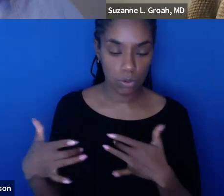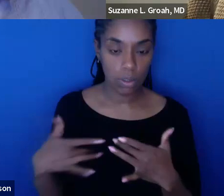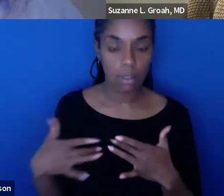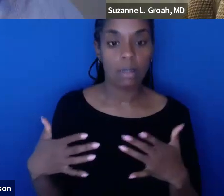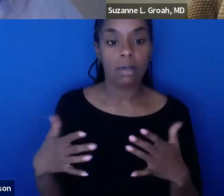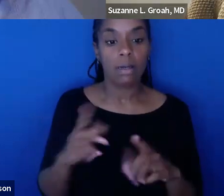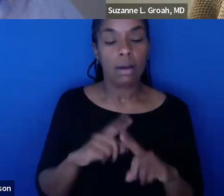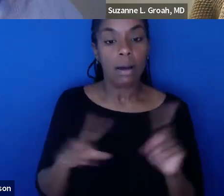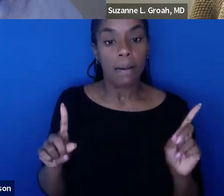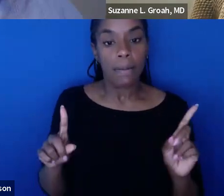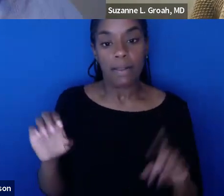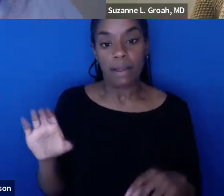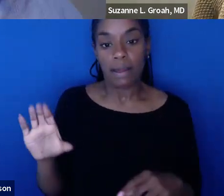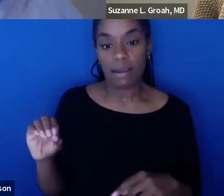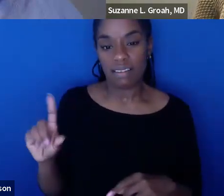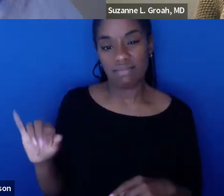But there are E. coli that we do have to worry about.